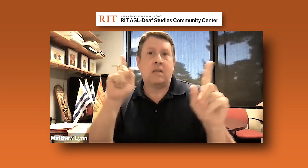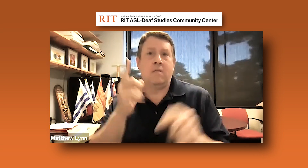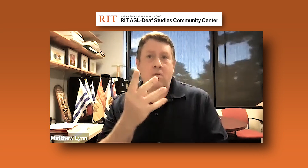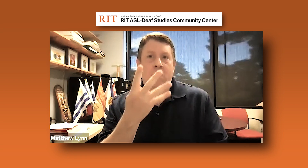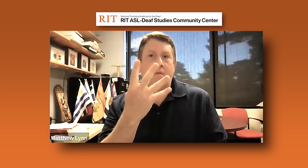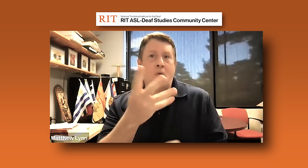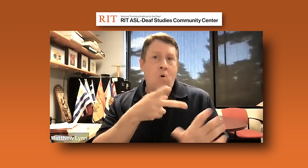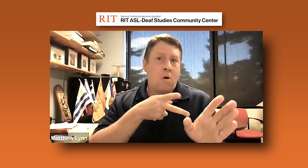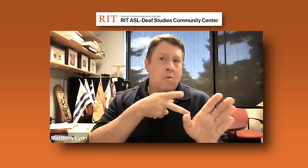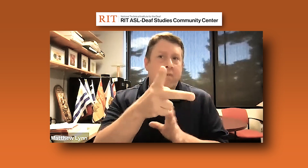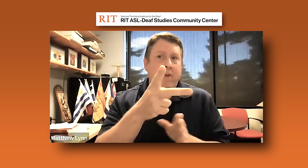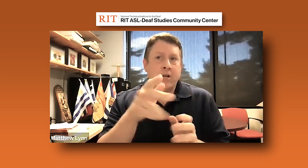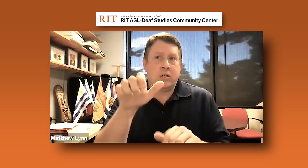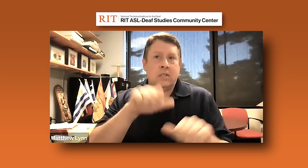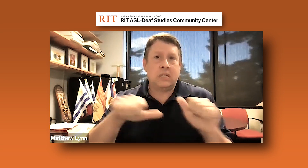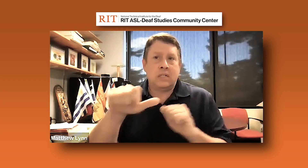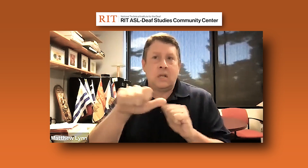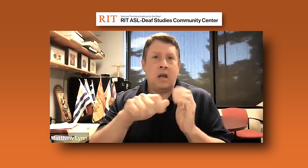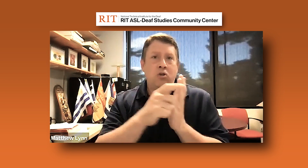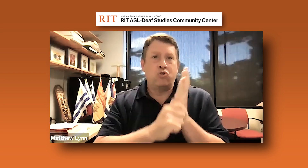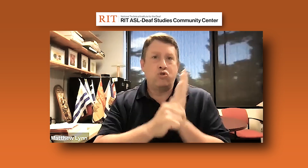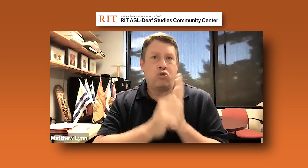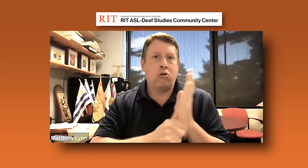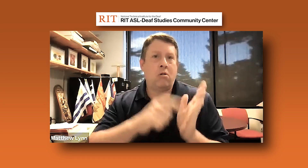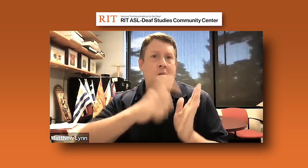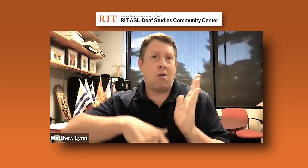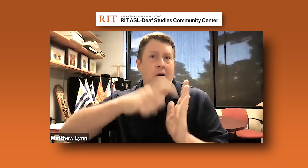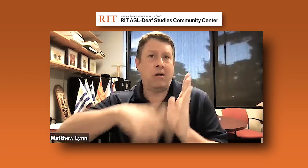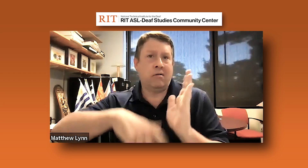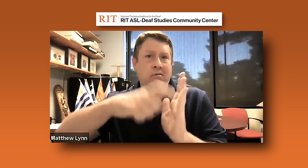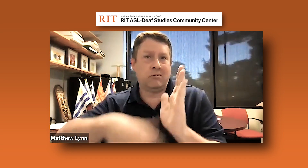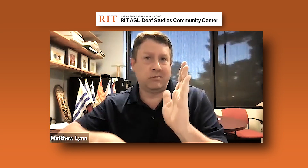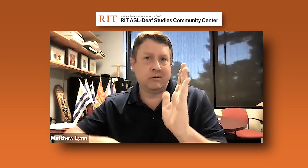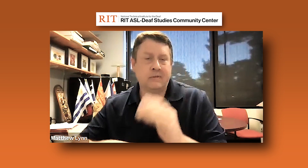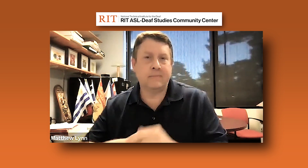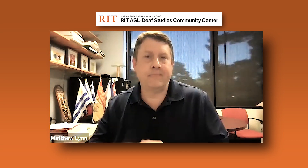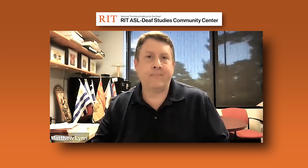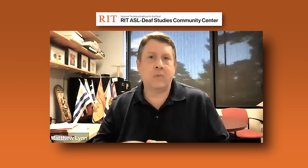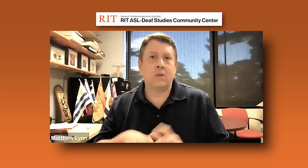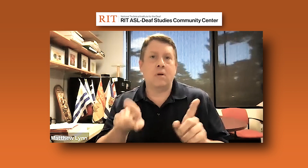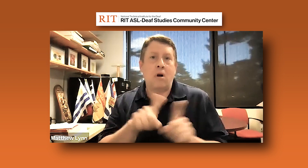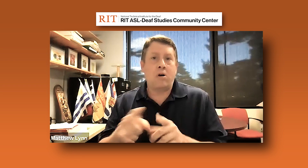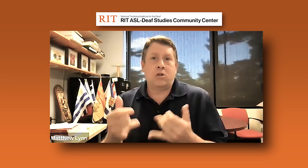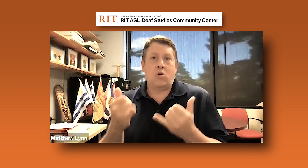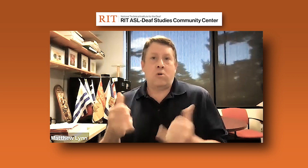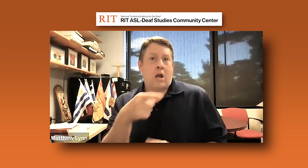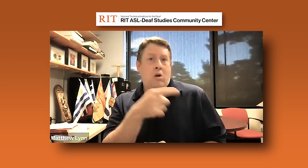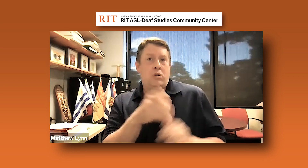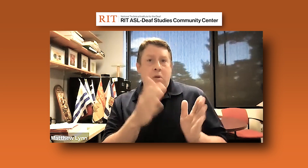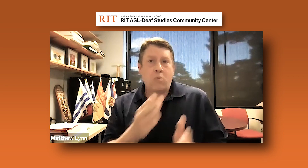She has published successfully four articles within prominent scientific journals.